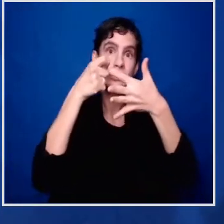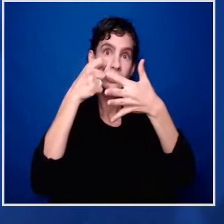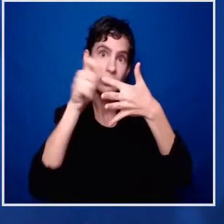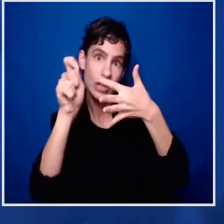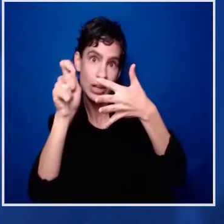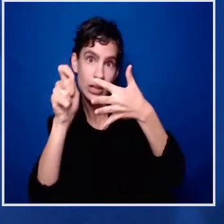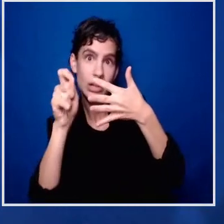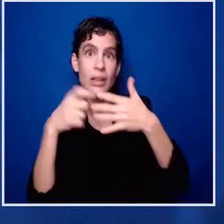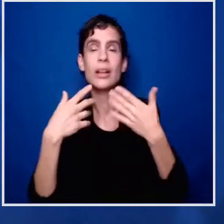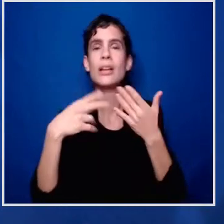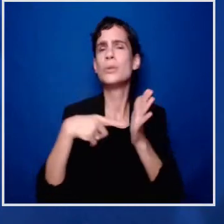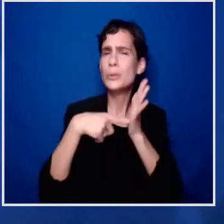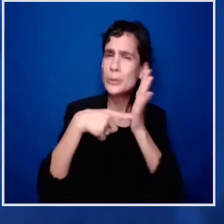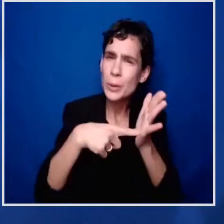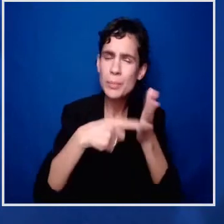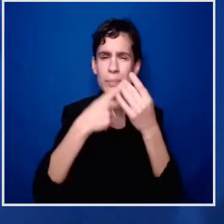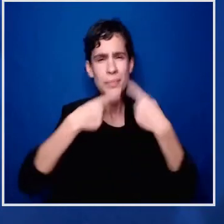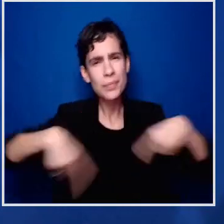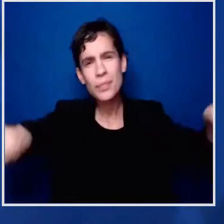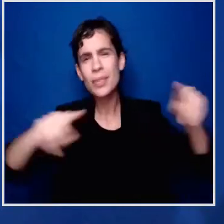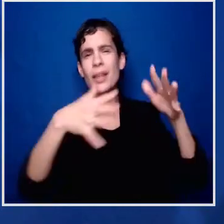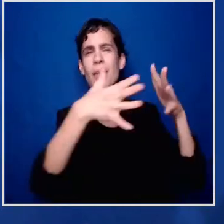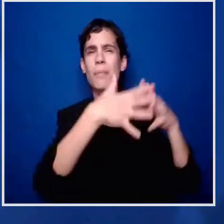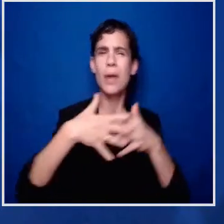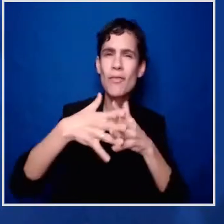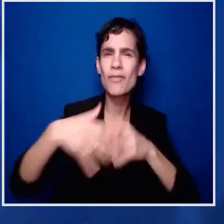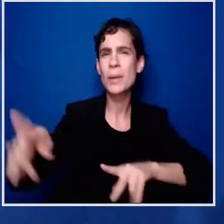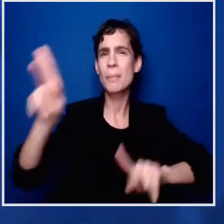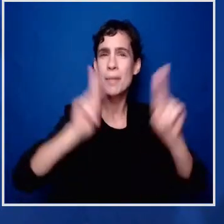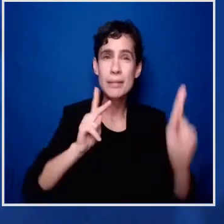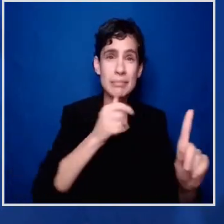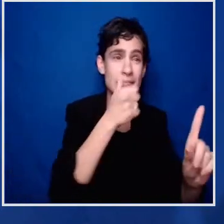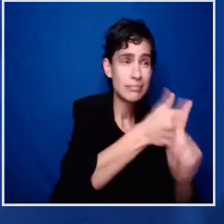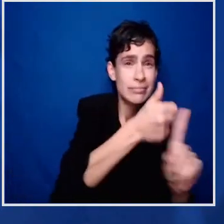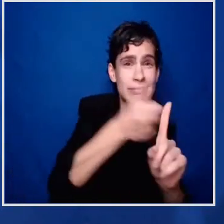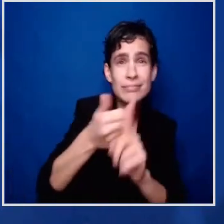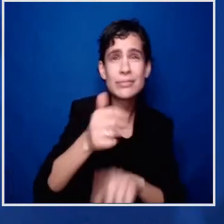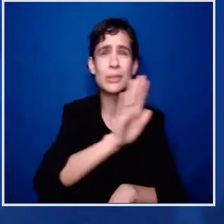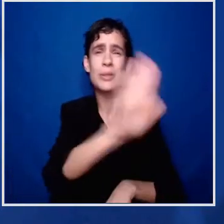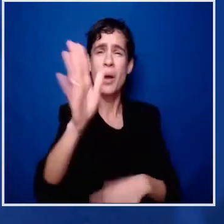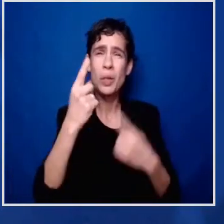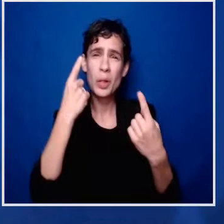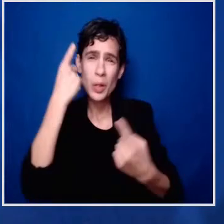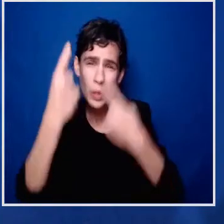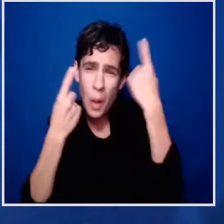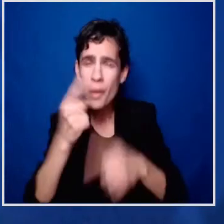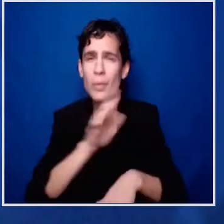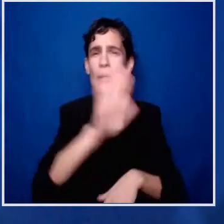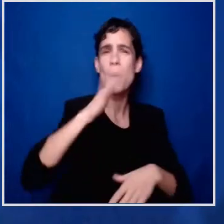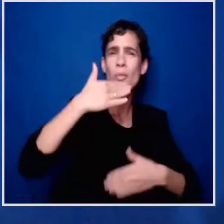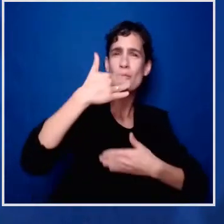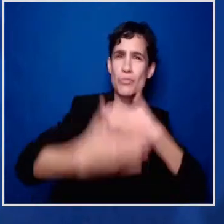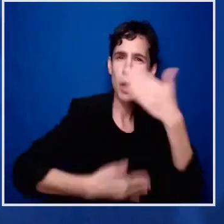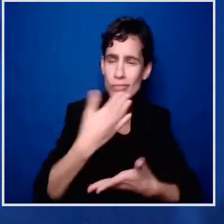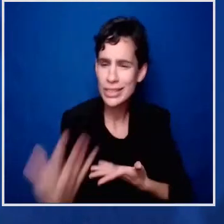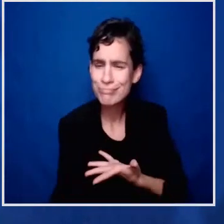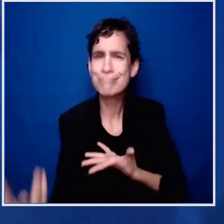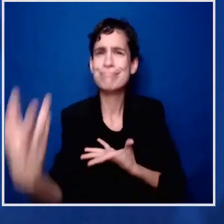USE THOSE POSITIONS TO REPOSITION AMERICANS.